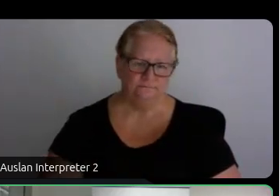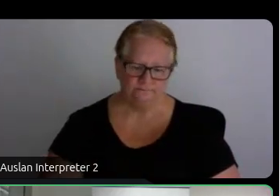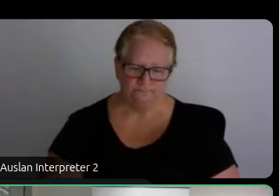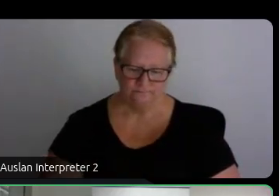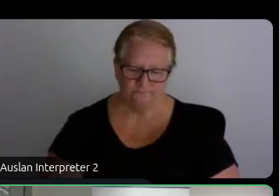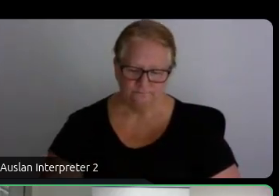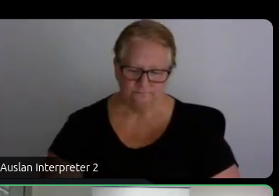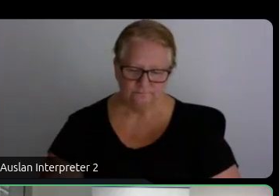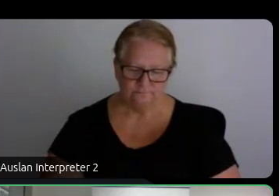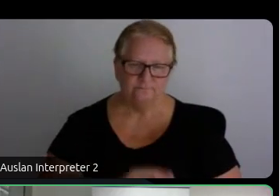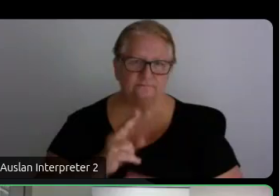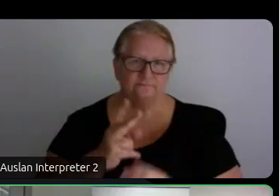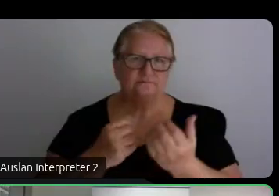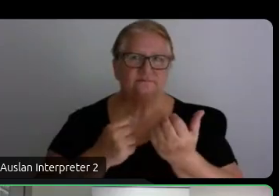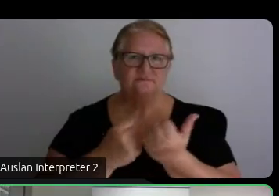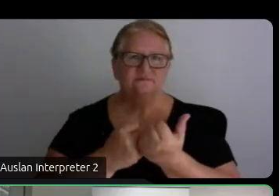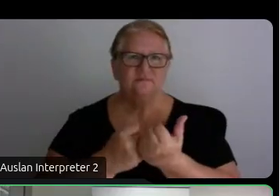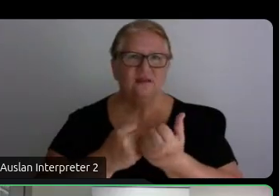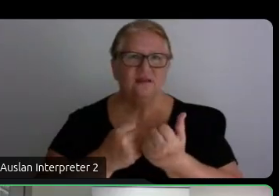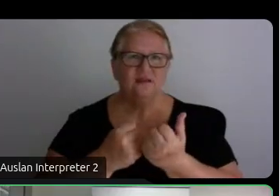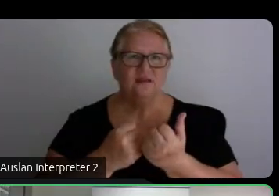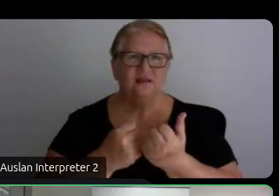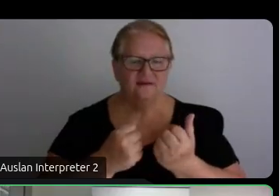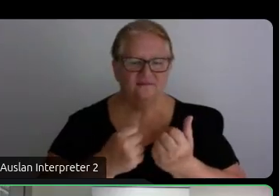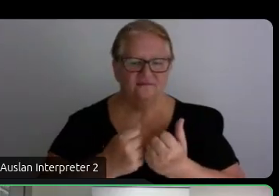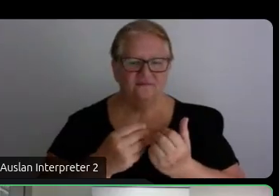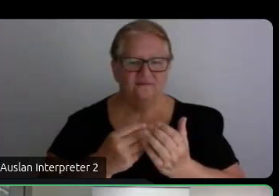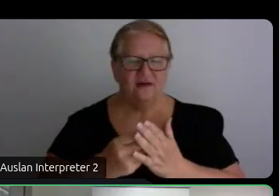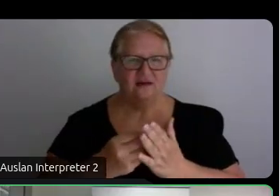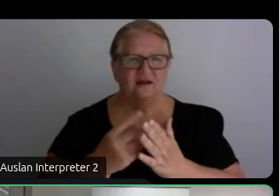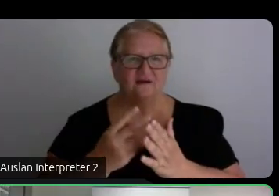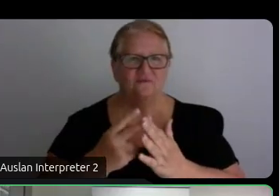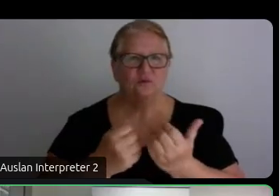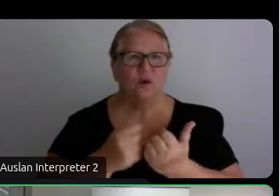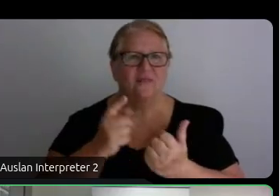and I'll go into this a bit more in a second that can also help show why that need is substantially